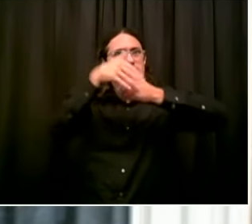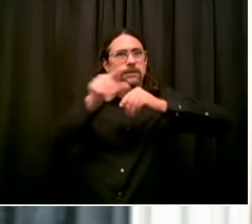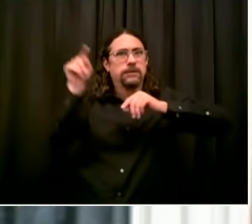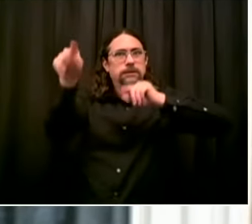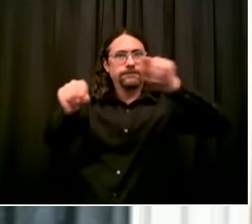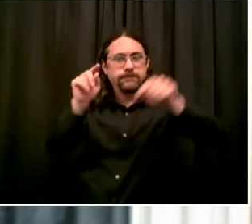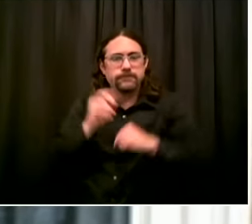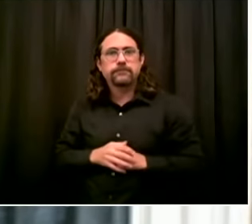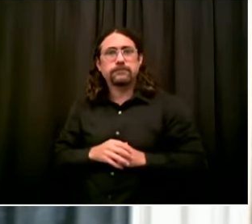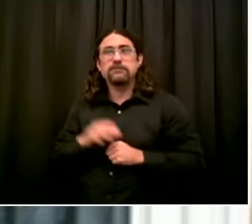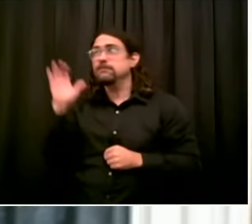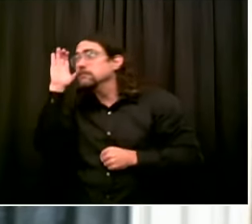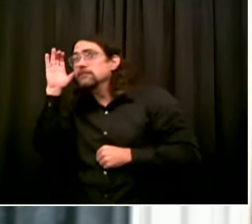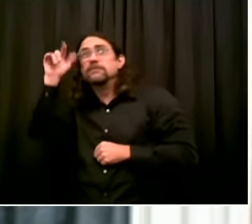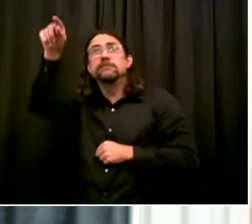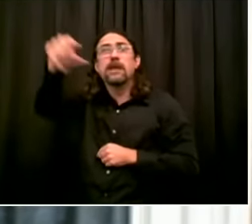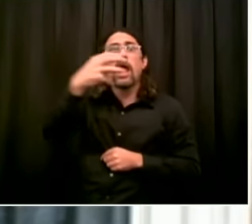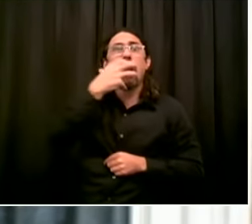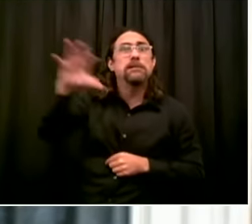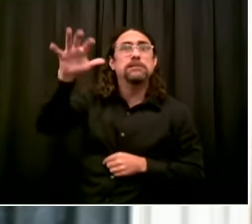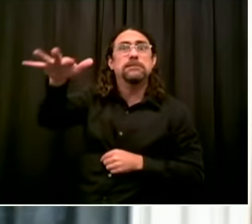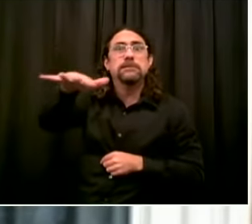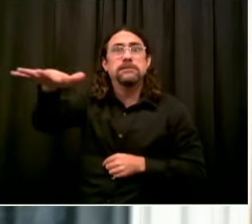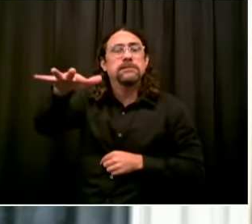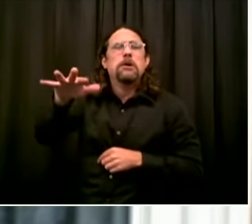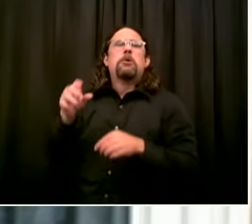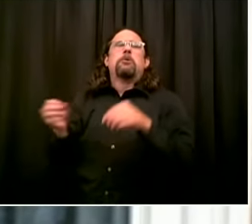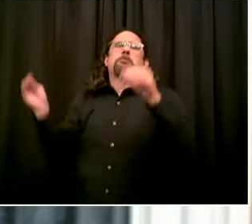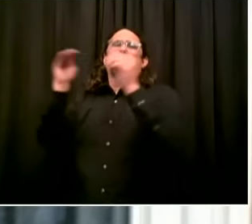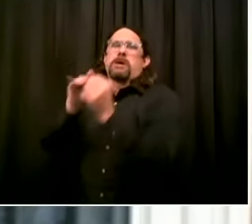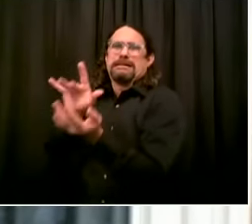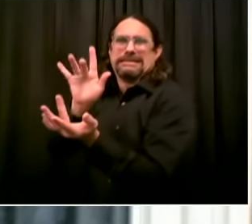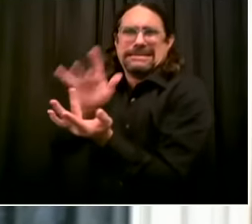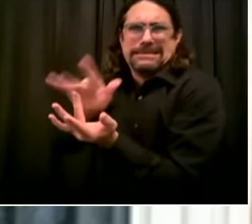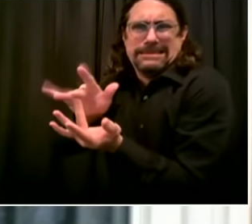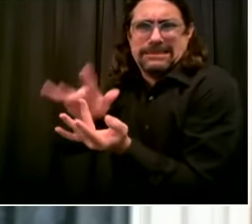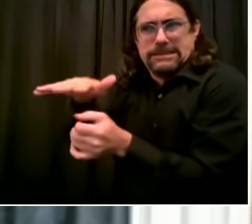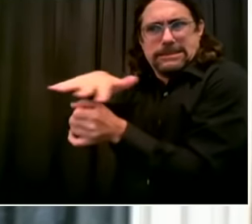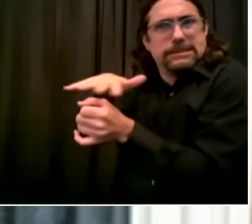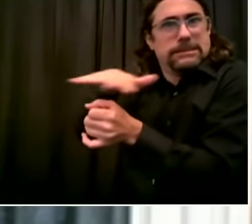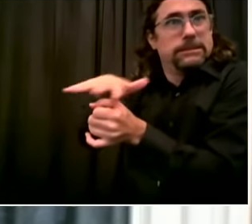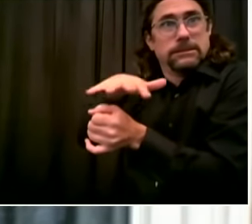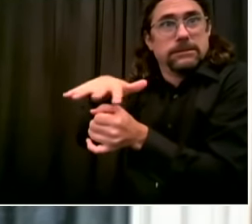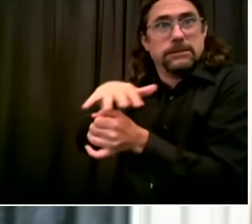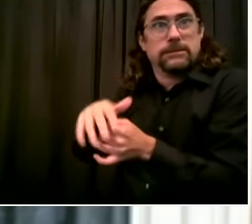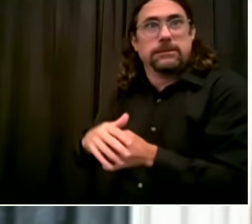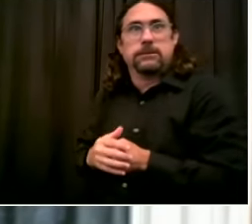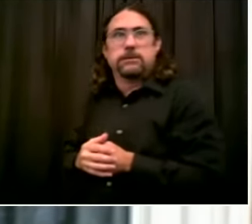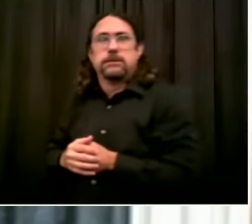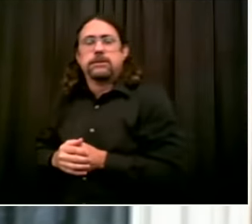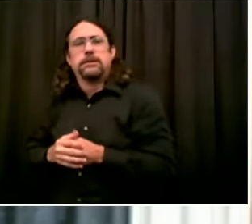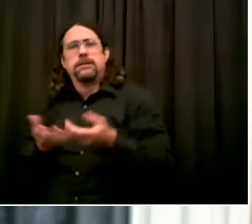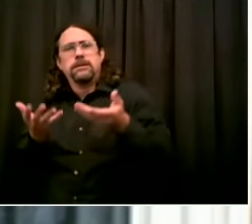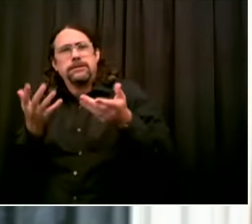IN TEMPERATURES TERMS OF THE DEPARTMENTOF HEALTH. OUR STARTING POINT OF UCORSE FOR ANYONE WHO IS SUFFERING